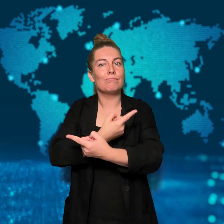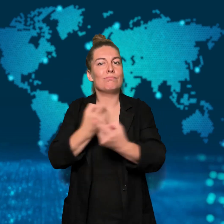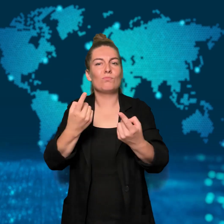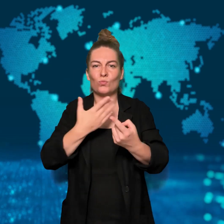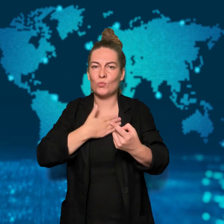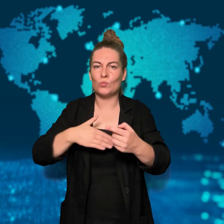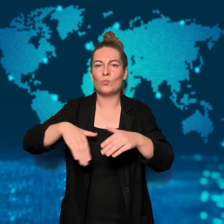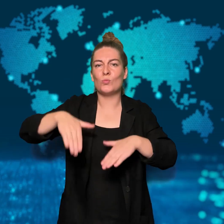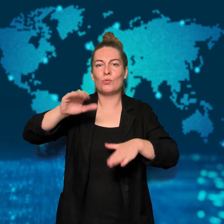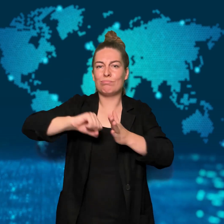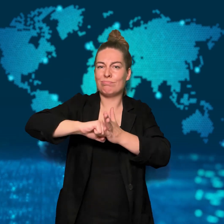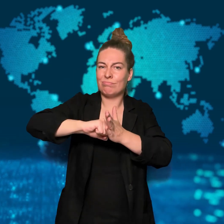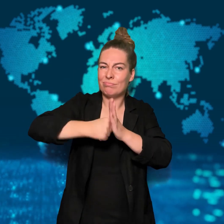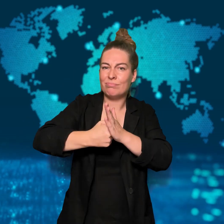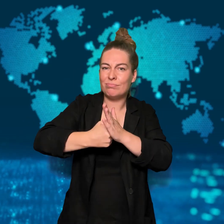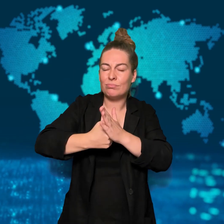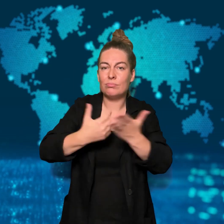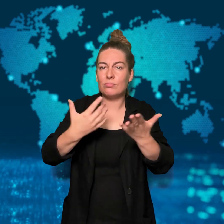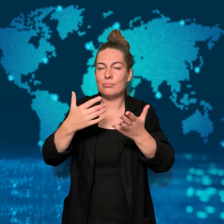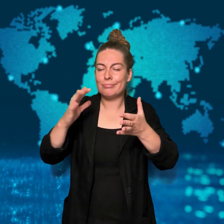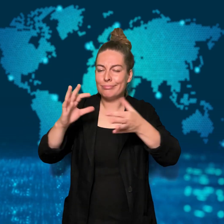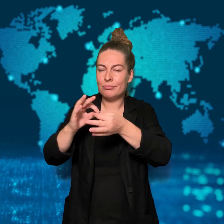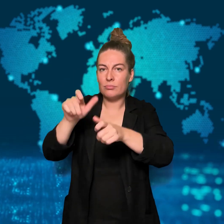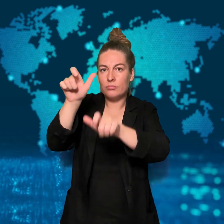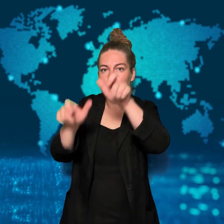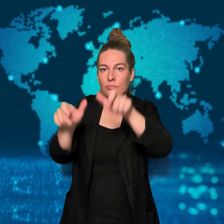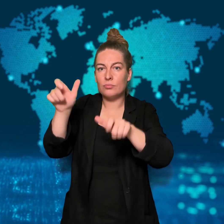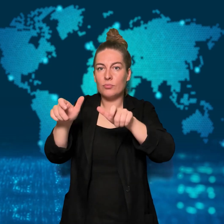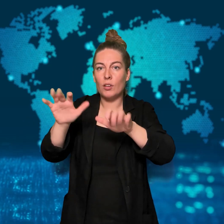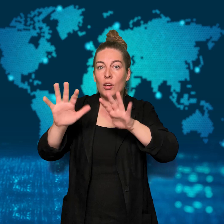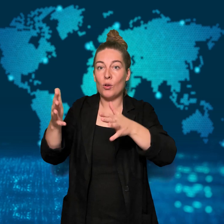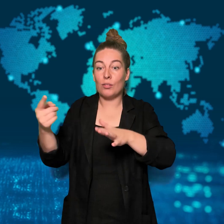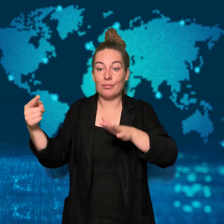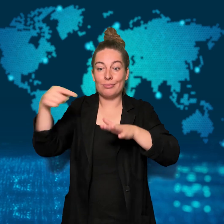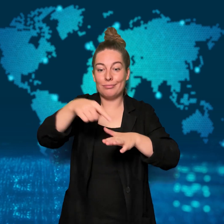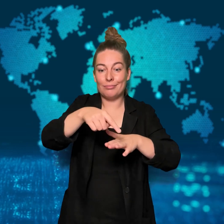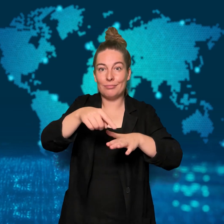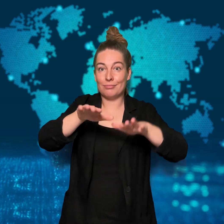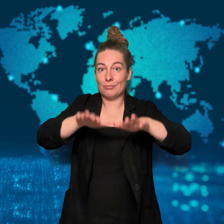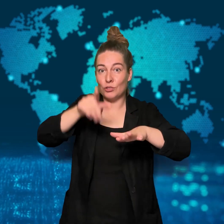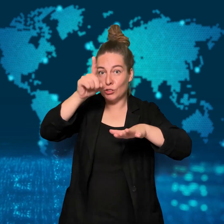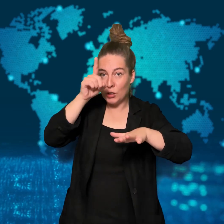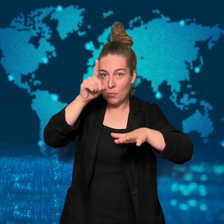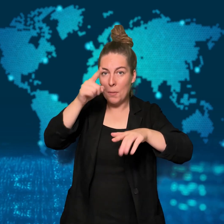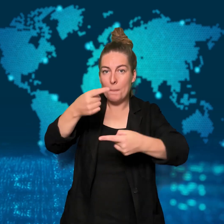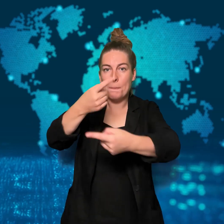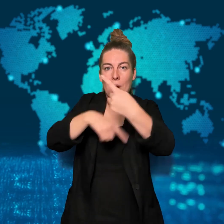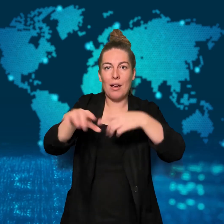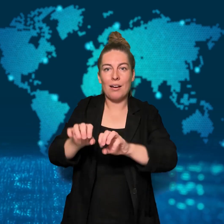On Monday, Chancellor Olaf Scholz's government announced